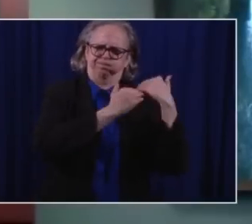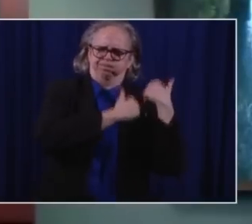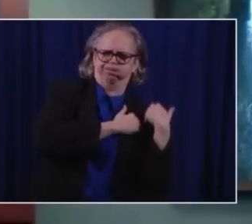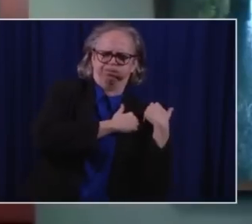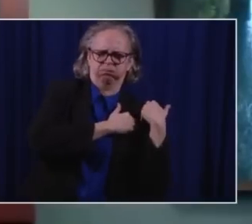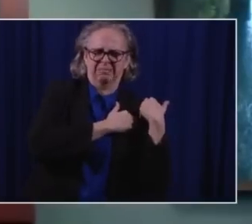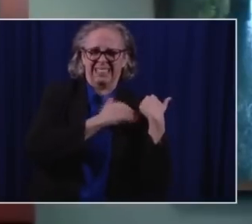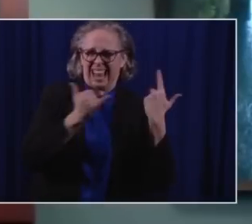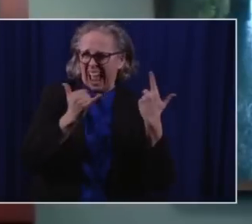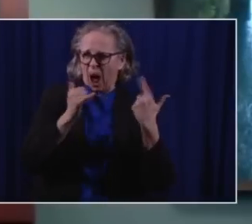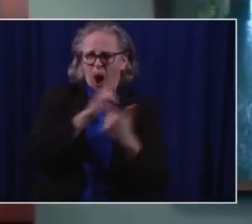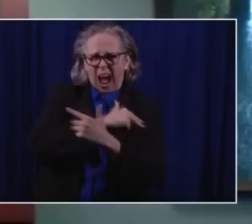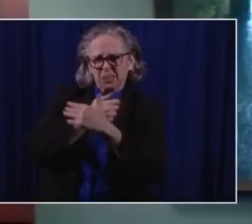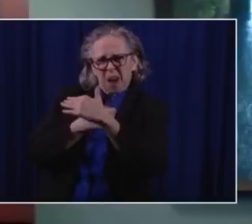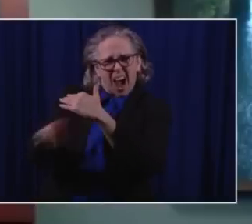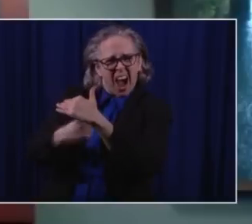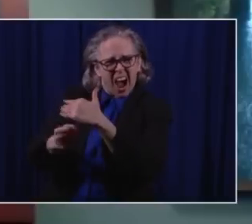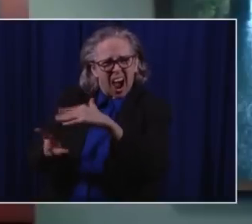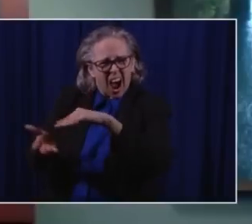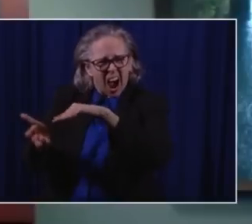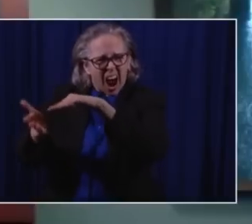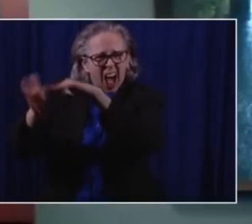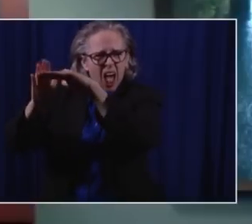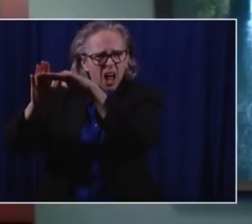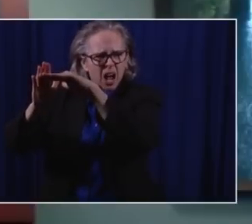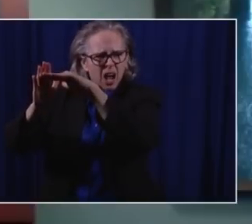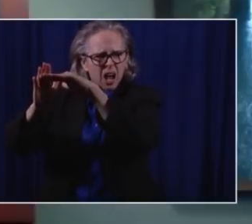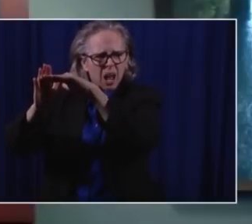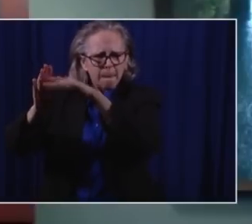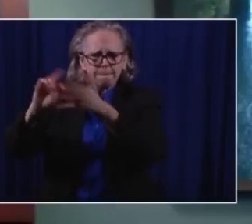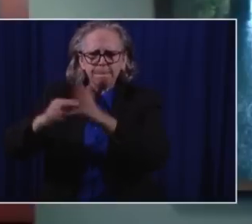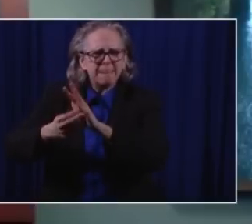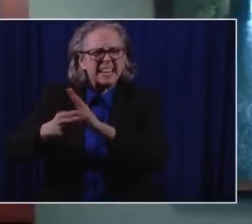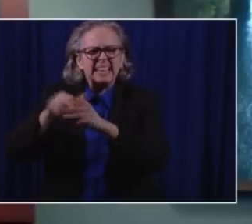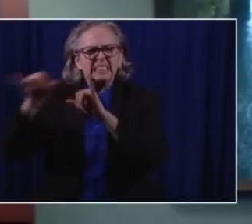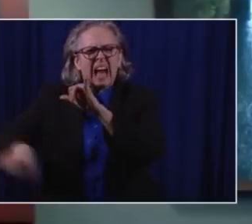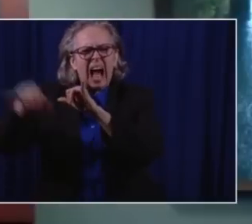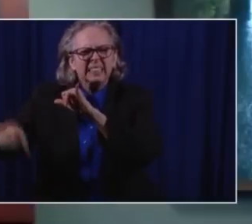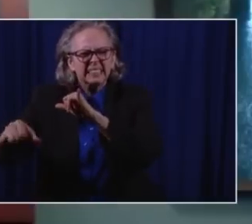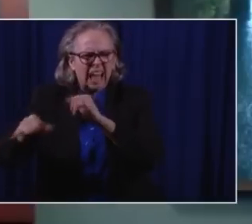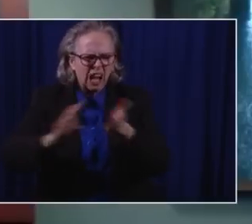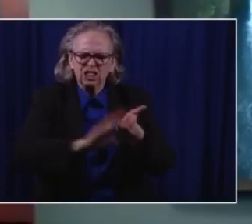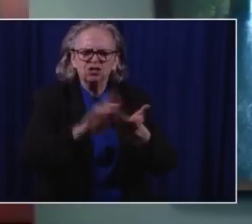leveraging staff and different roles in different ways. But again the number of patients that are presenting the coming in at a faster rate